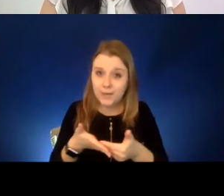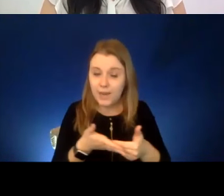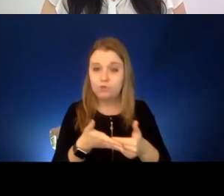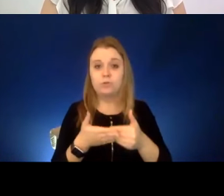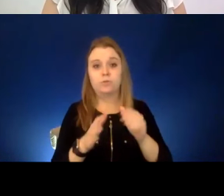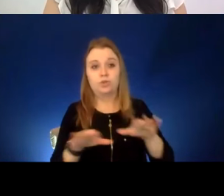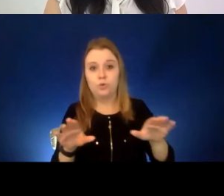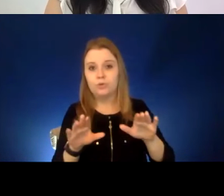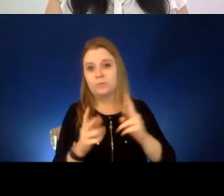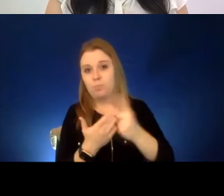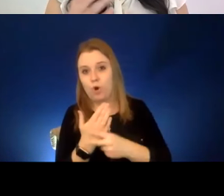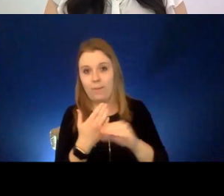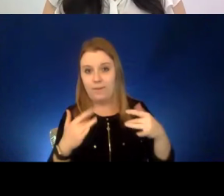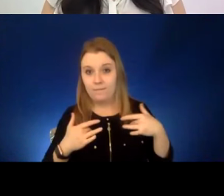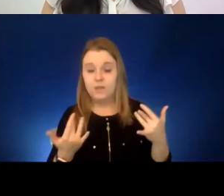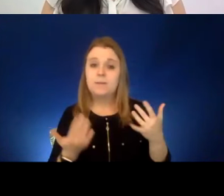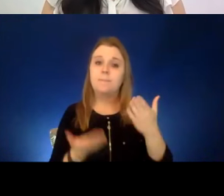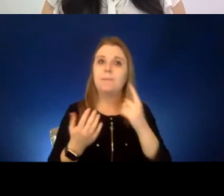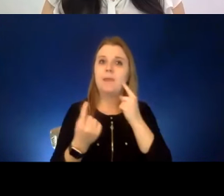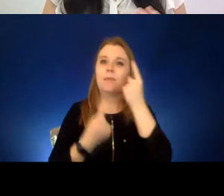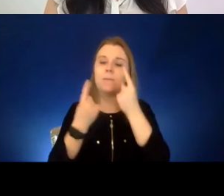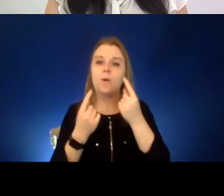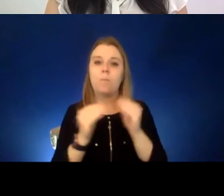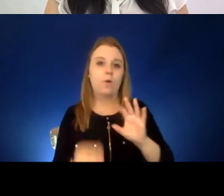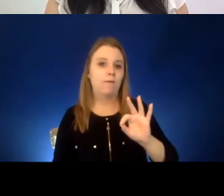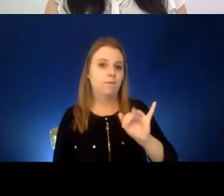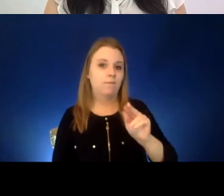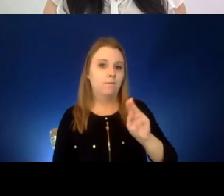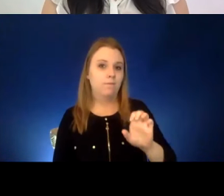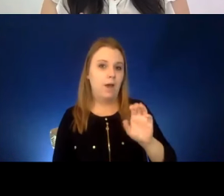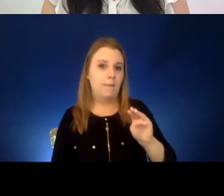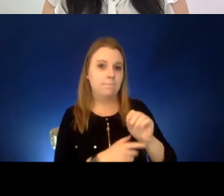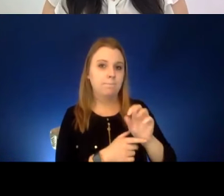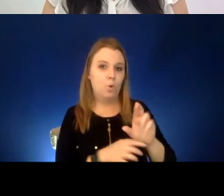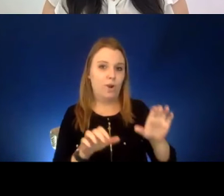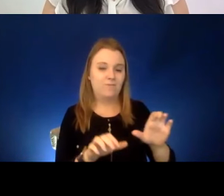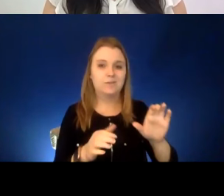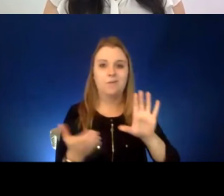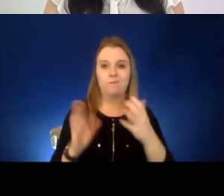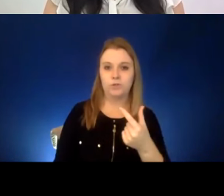you might wanna consider incorporating more fine motor activities versus gross motor. I think when we think about children's programming,